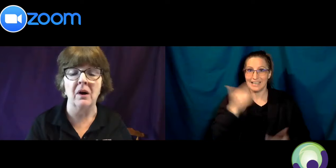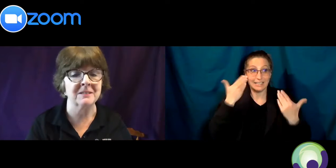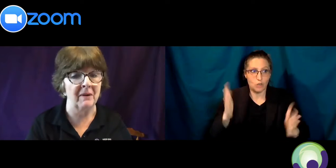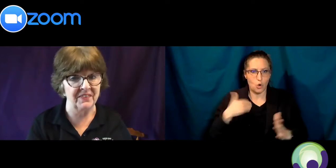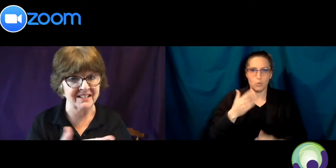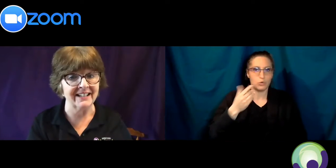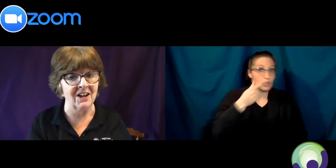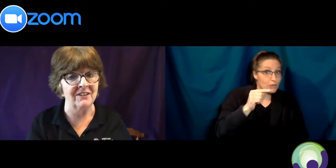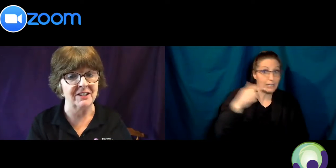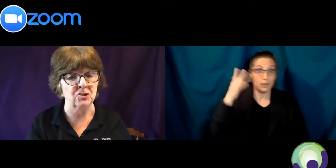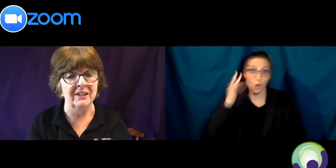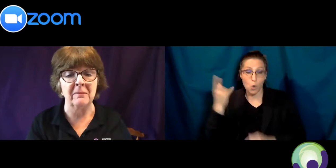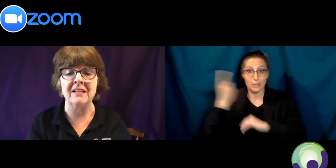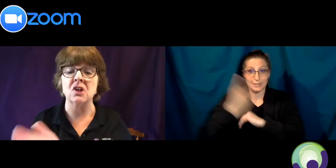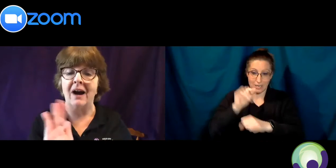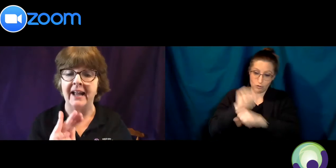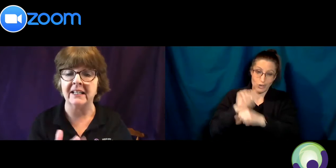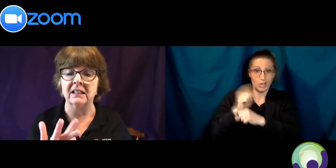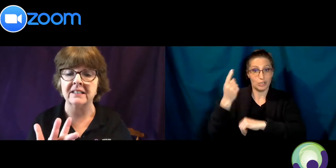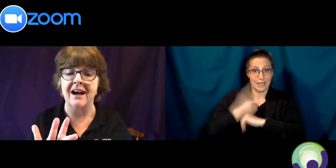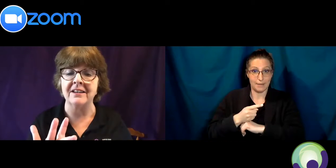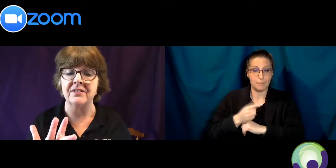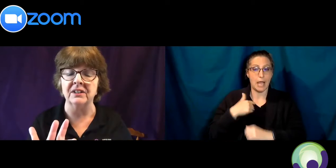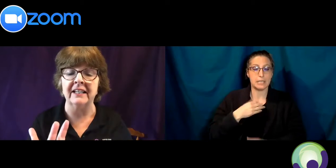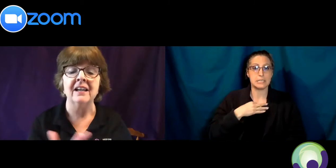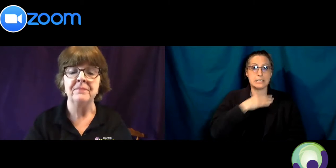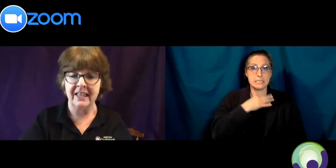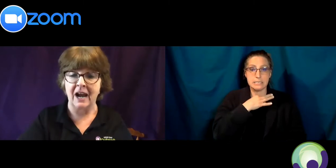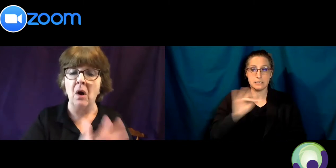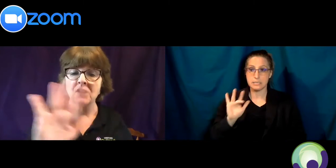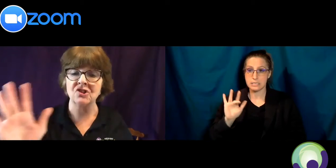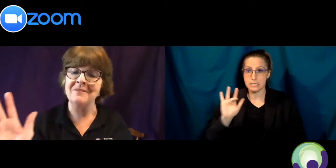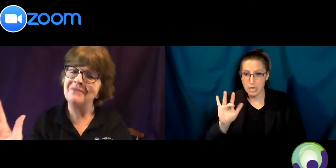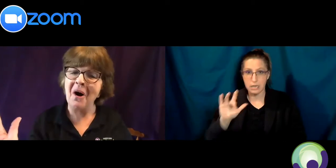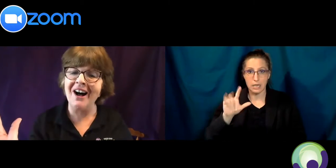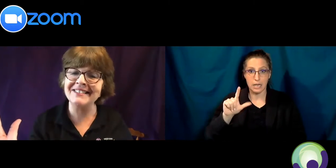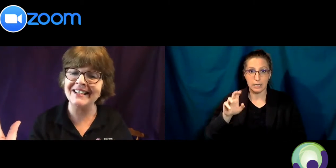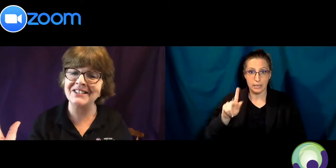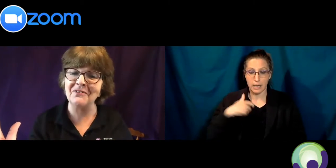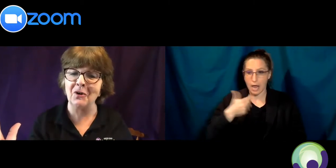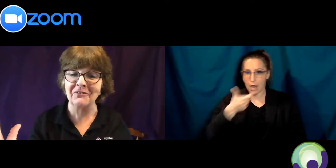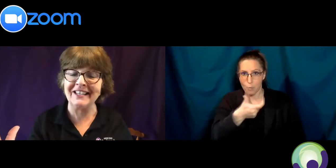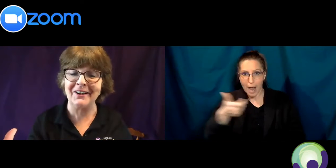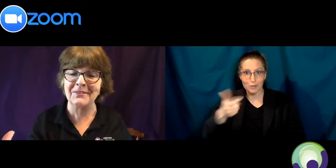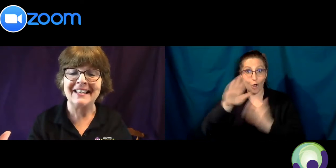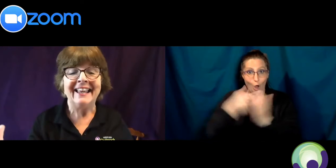but the title of it intrigued me so I had clicked on the link and I watched all six of your videos